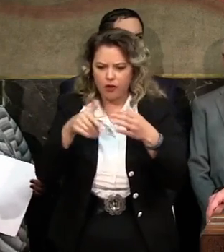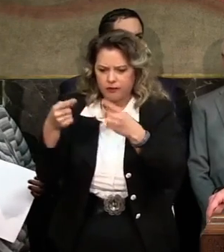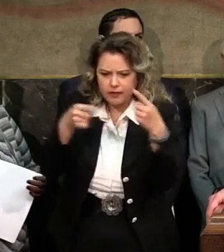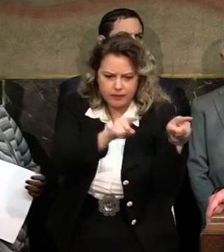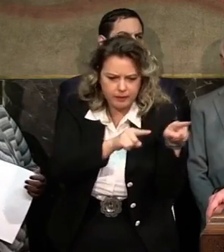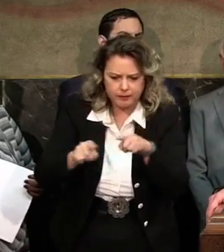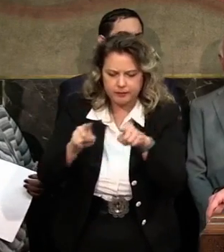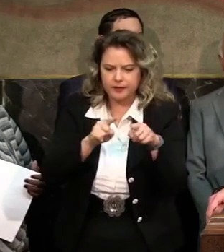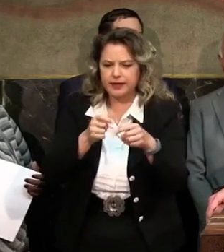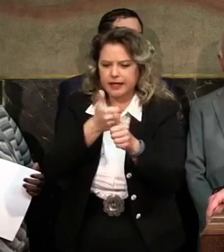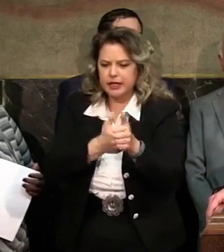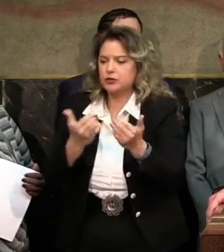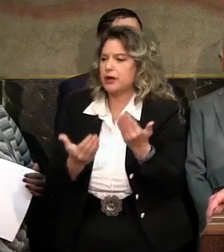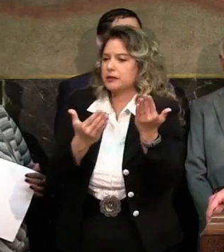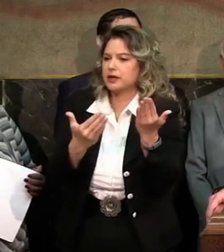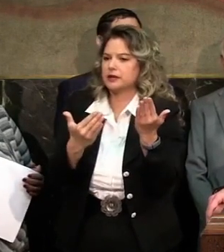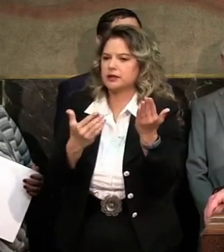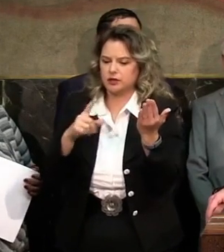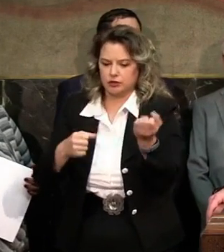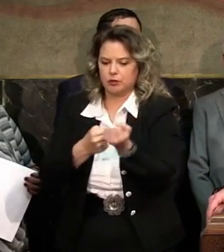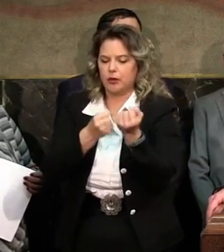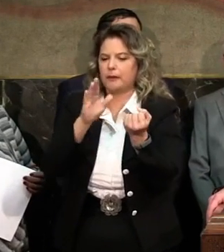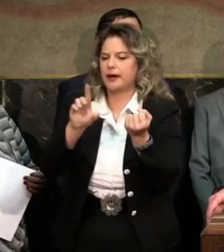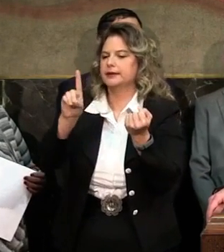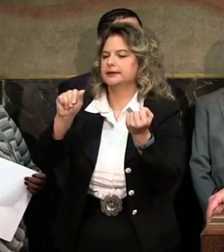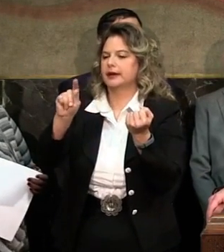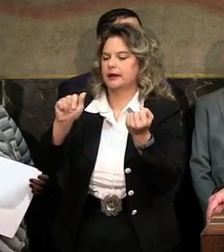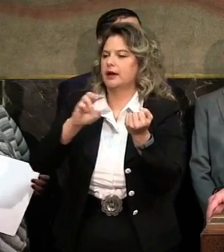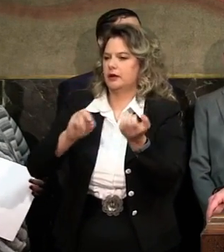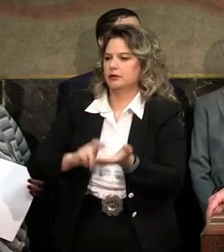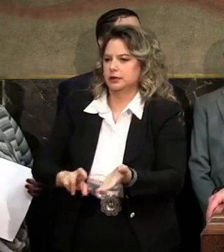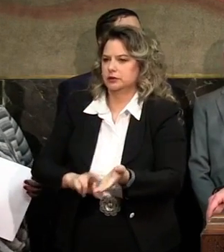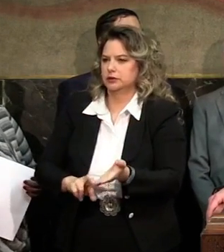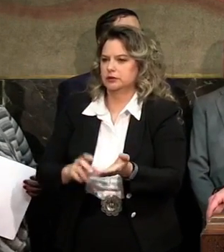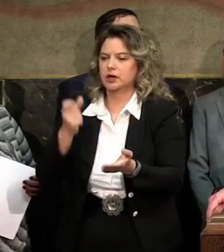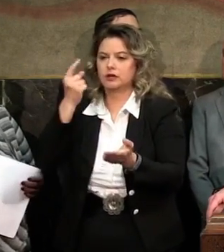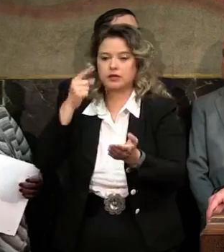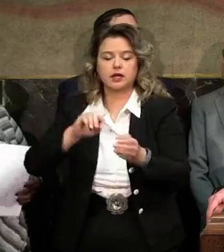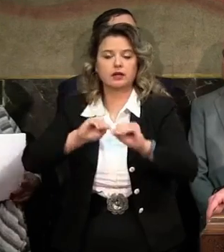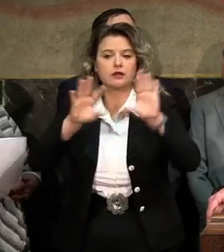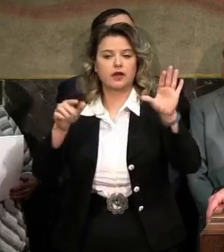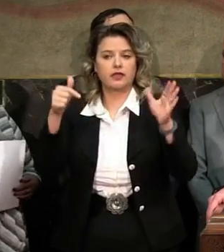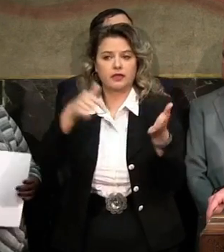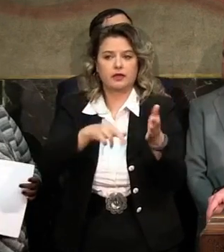ported with data and research to clarify to clarify this report is not it's not a